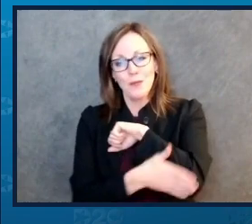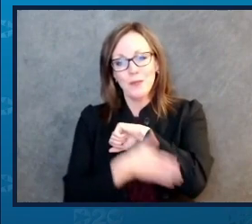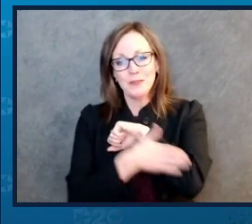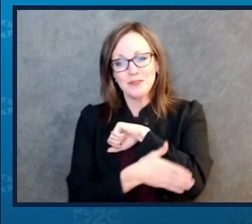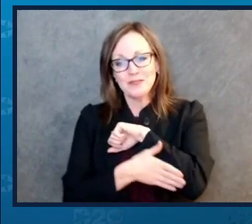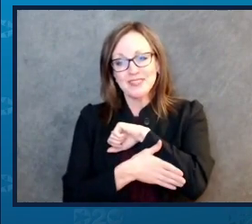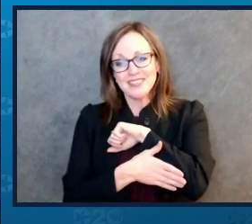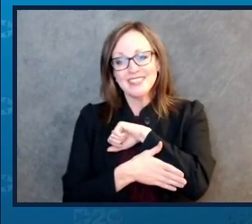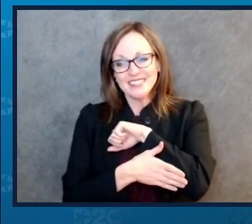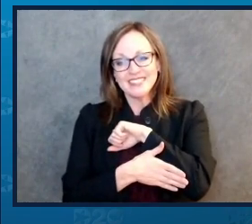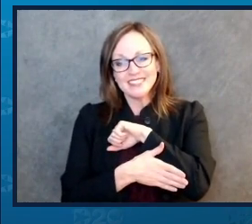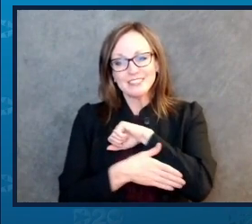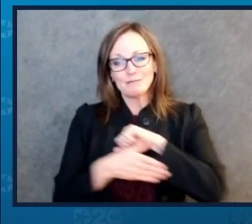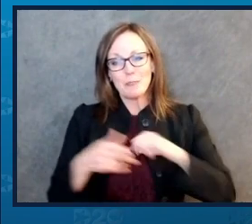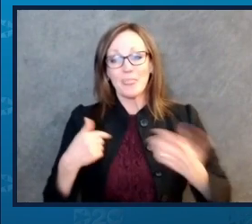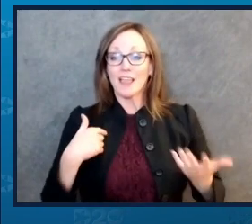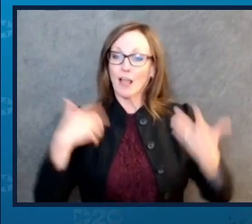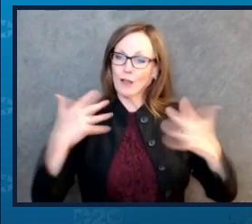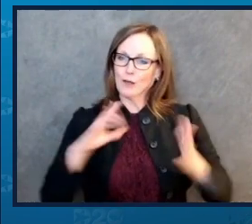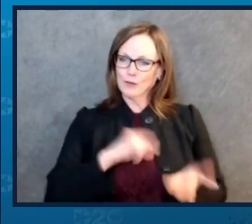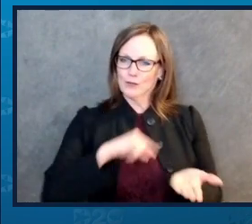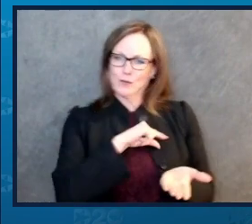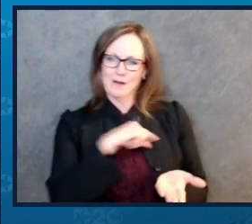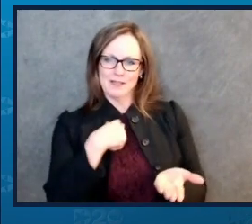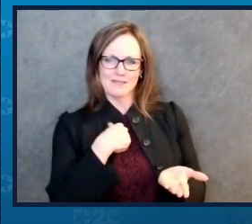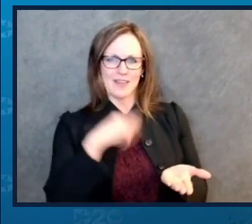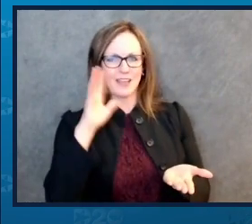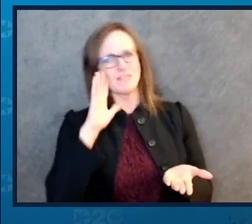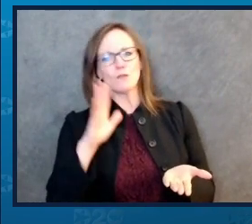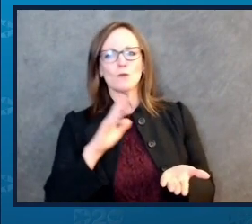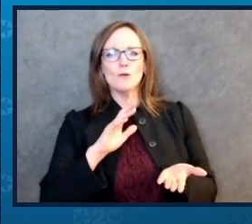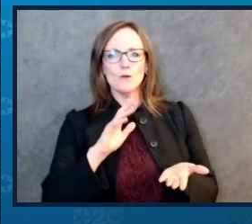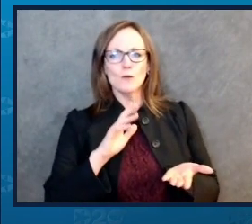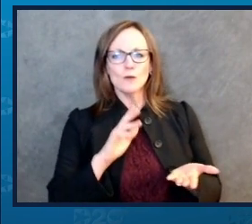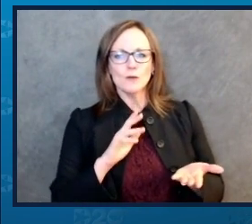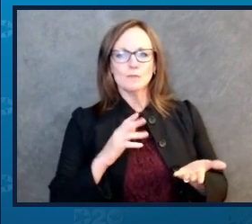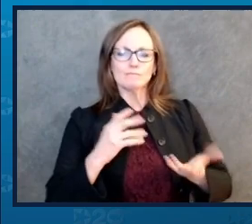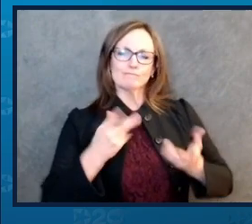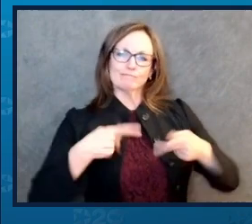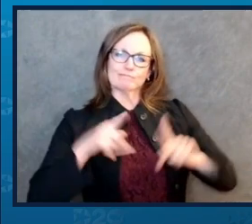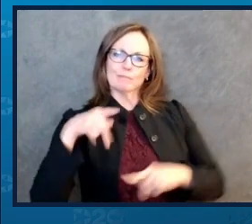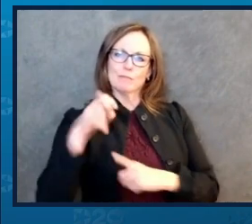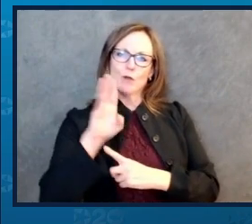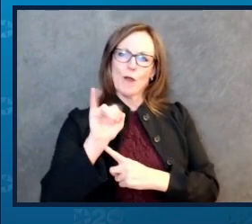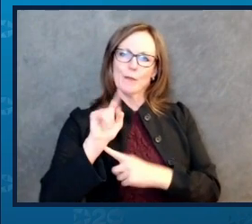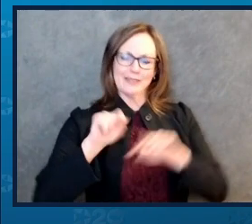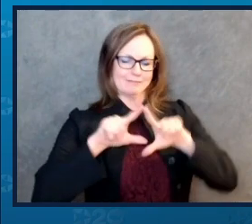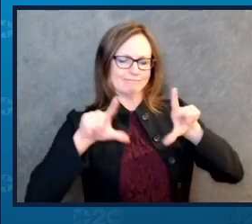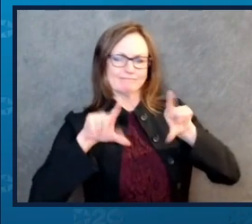APPLY FOR THE PROGRAM. [SPEAKING IN NATIVE TONGUE] WE WORK HARD.